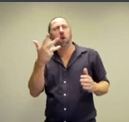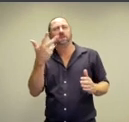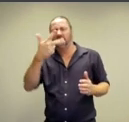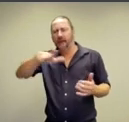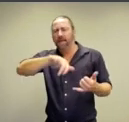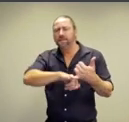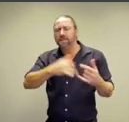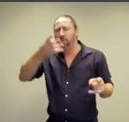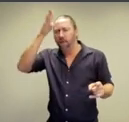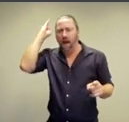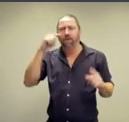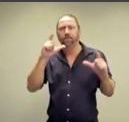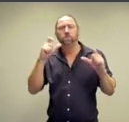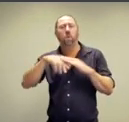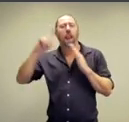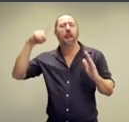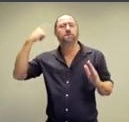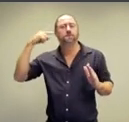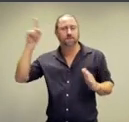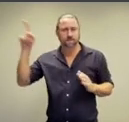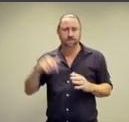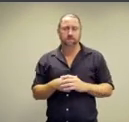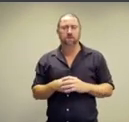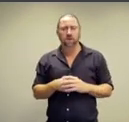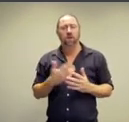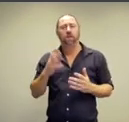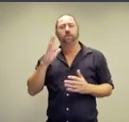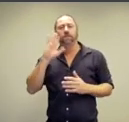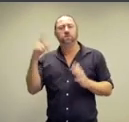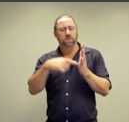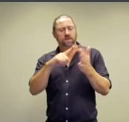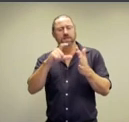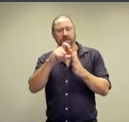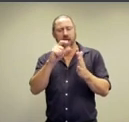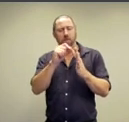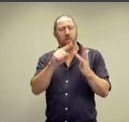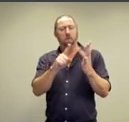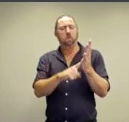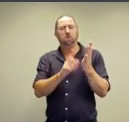later...punks early 1980s punks in London, from fashion theorist